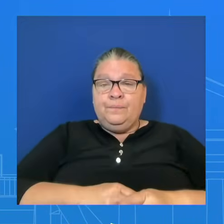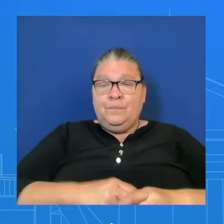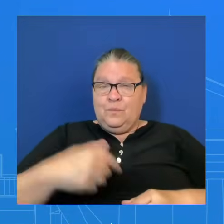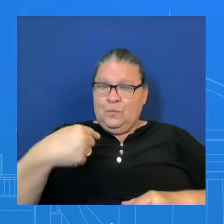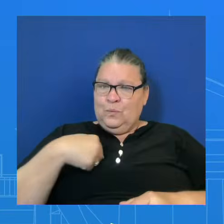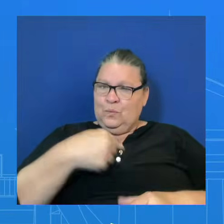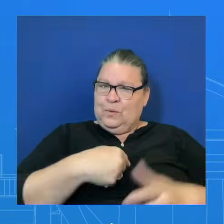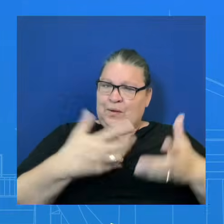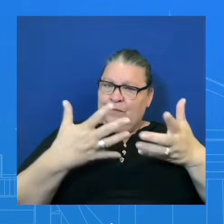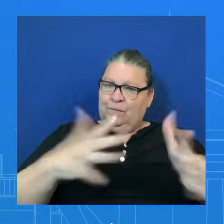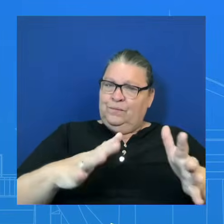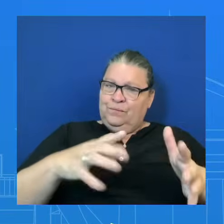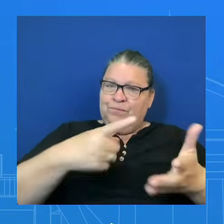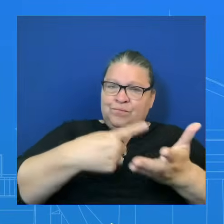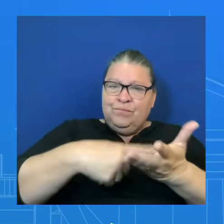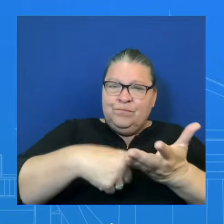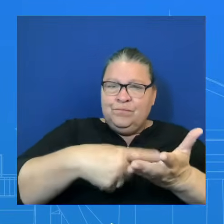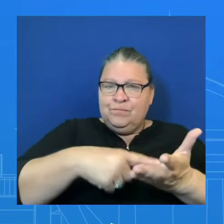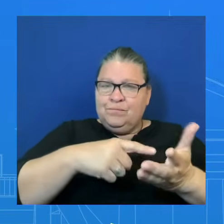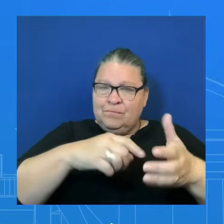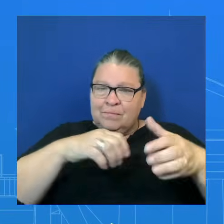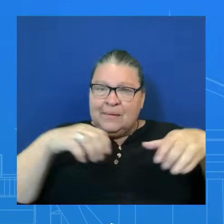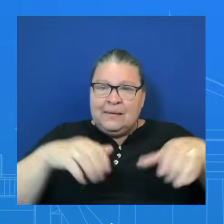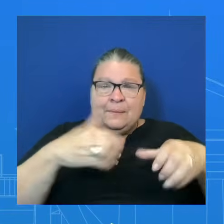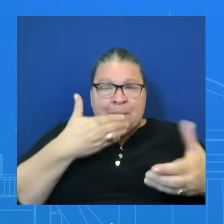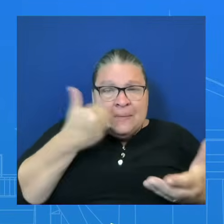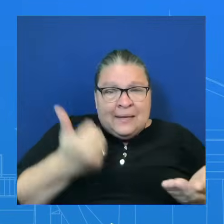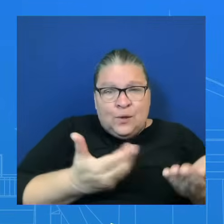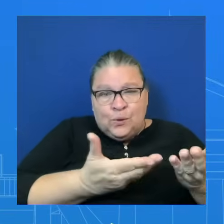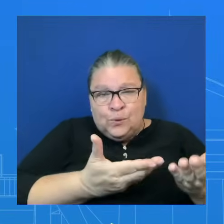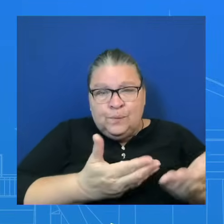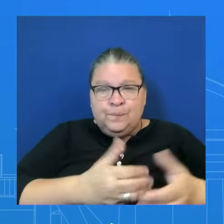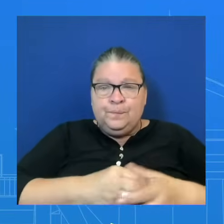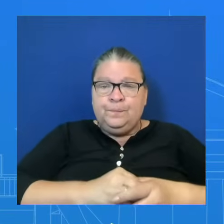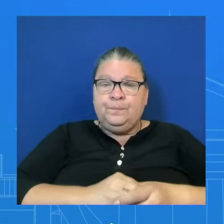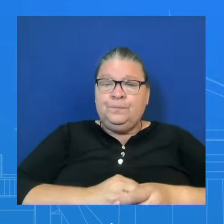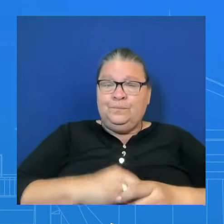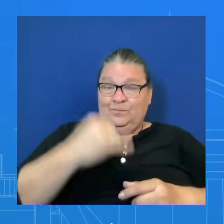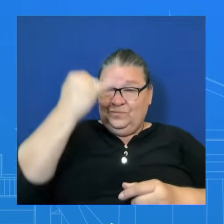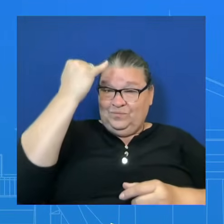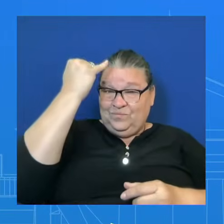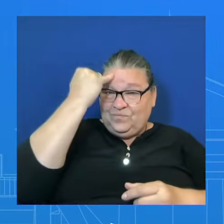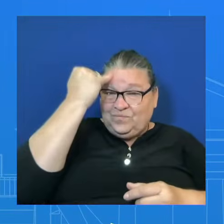Whether they acknowledge those rules of the road or not, they are the rules of the road. And for a nation like China